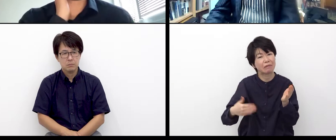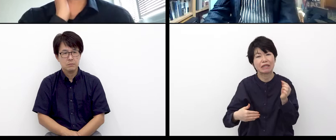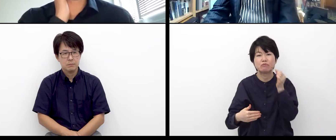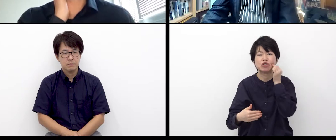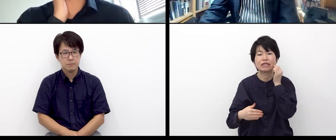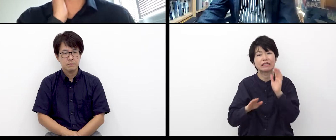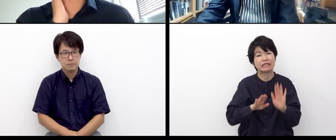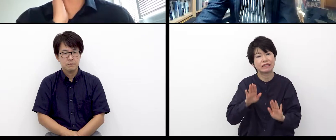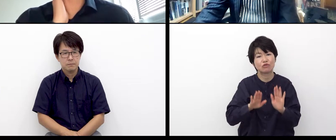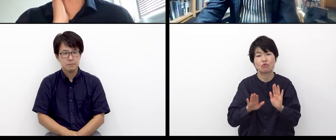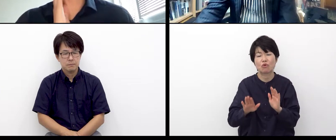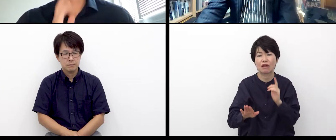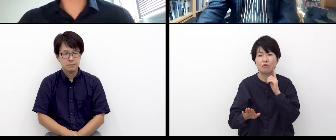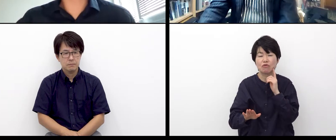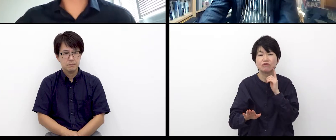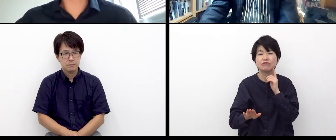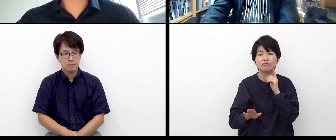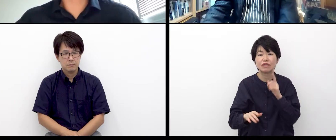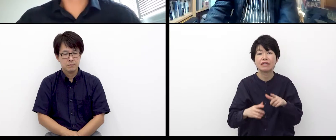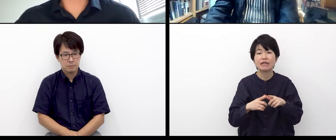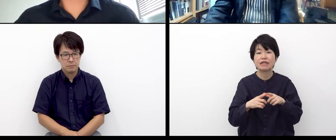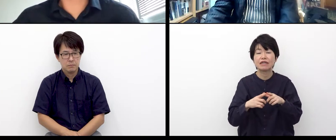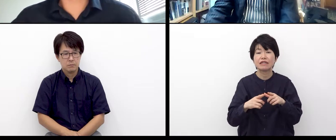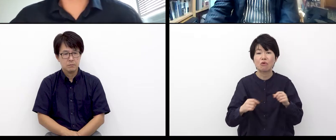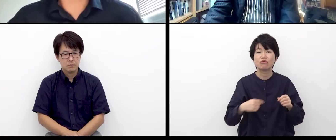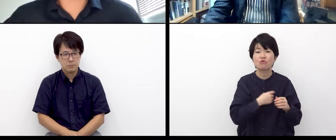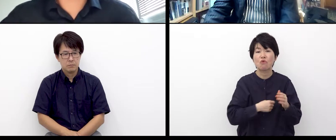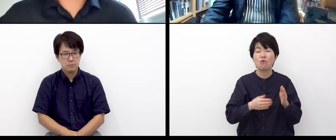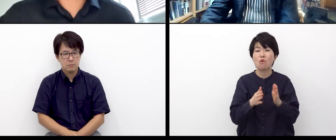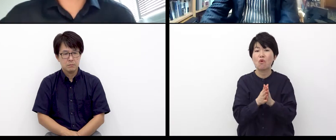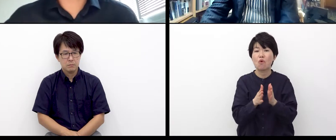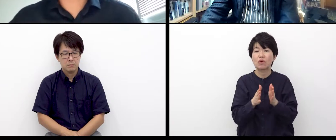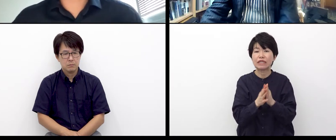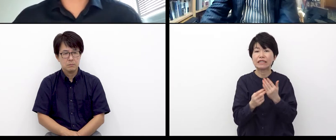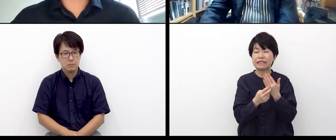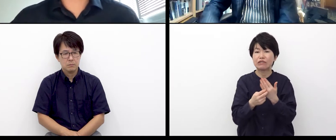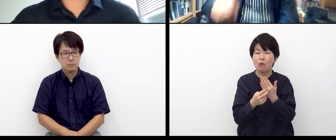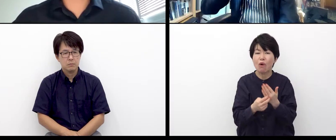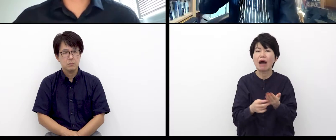Basically, medical care of mental health in Japan is so dependent on drugs that we can’t talk about it without drugs.